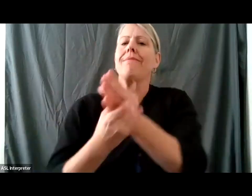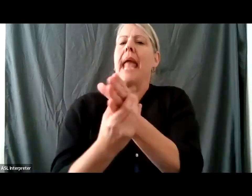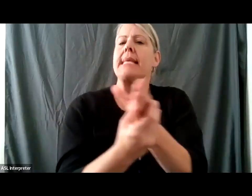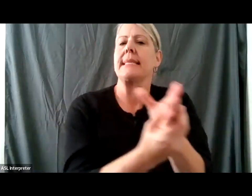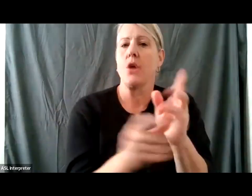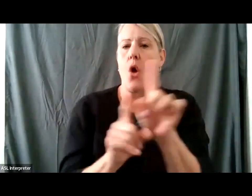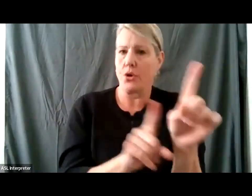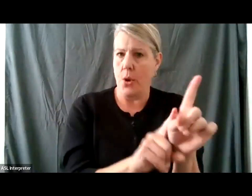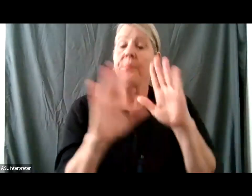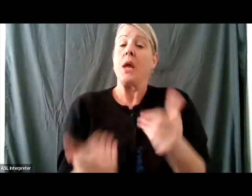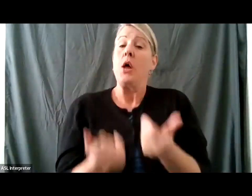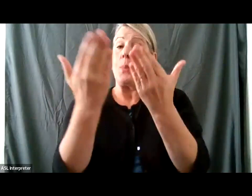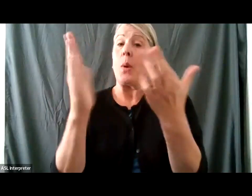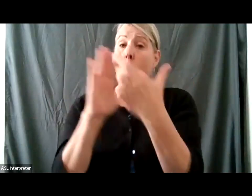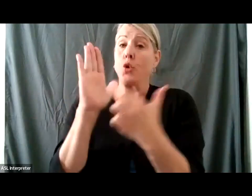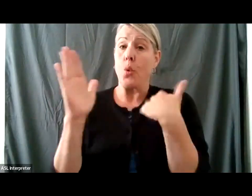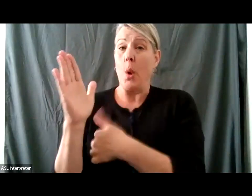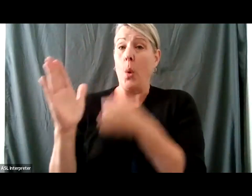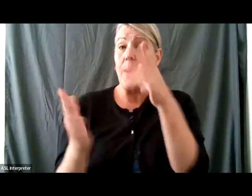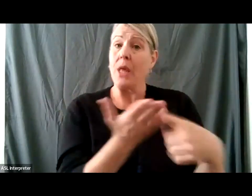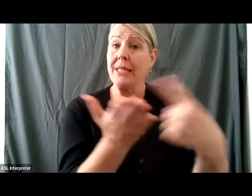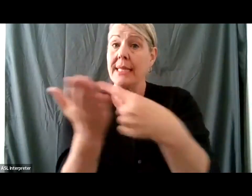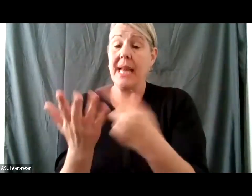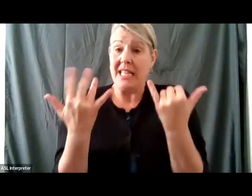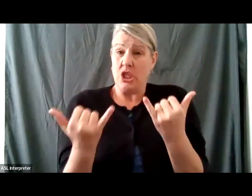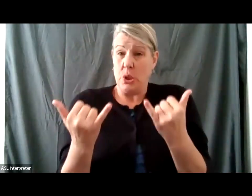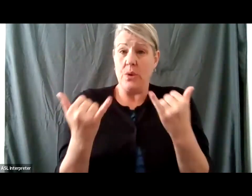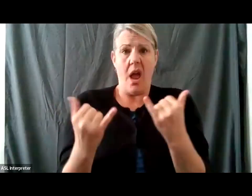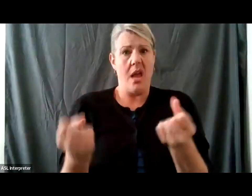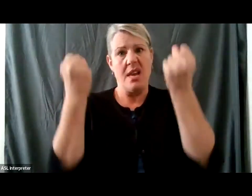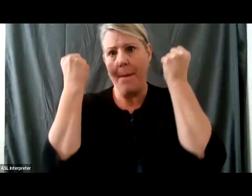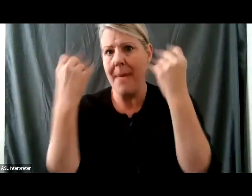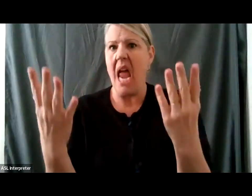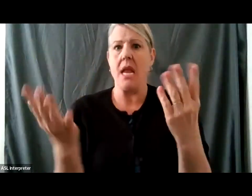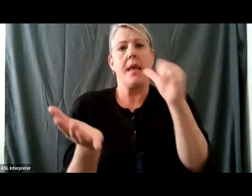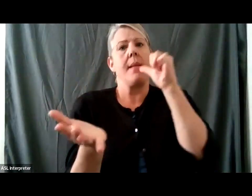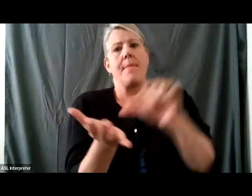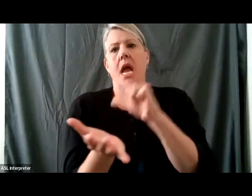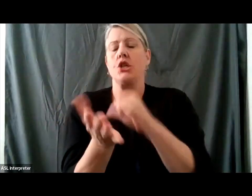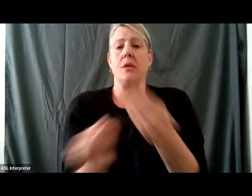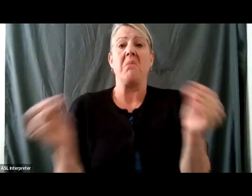So the proposed rule we'll be talking about today is several hundred pages for those that have had a chance to review it.